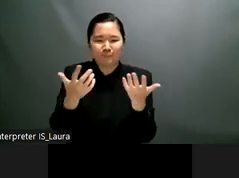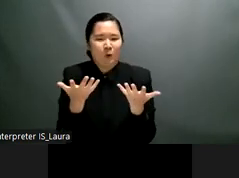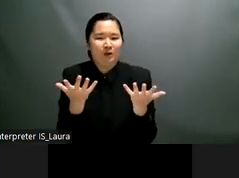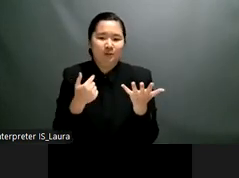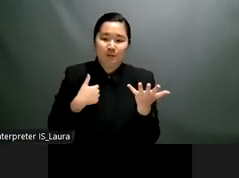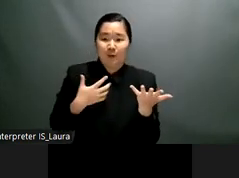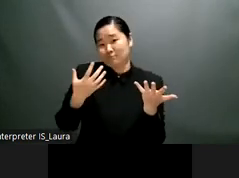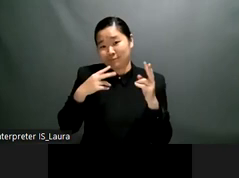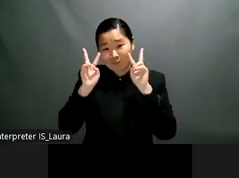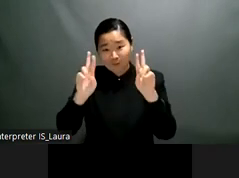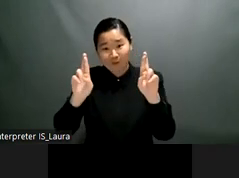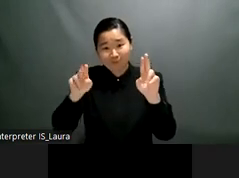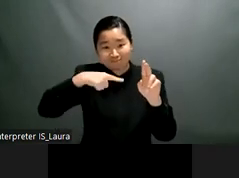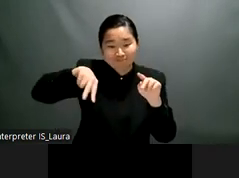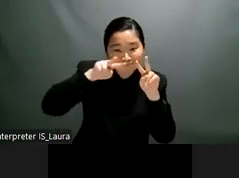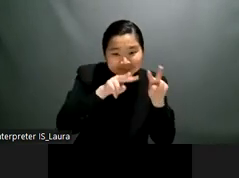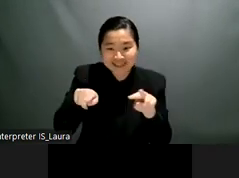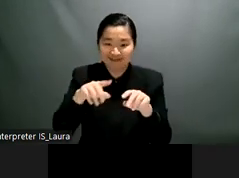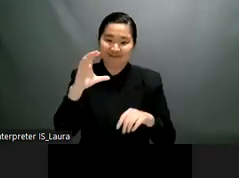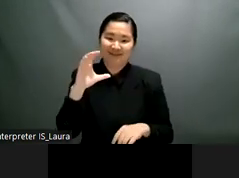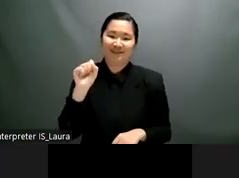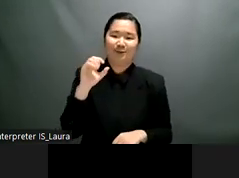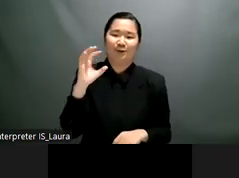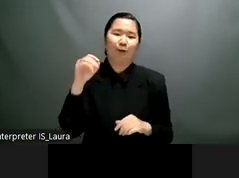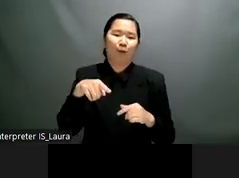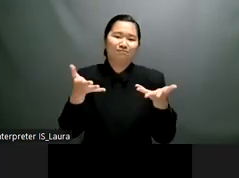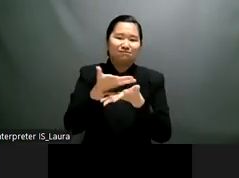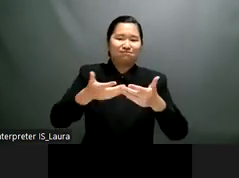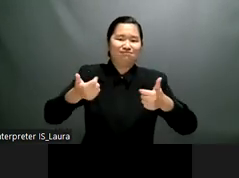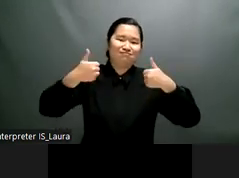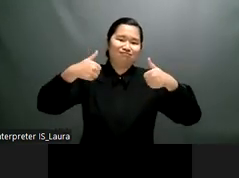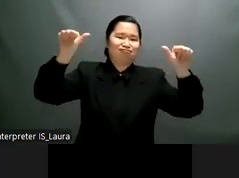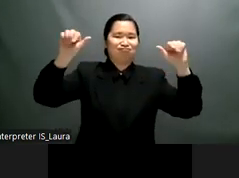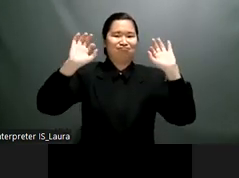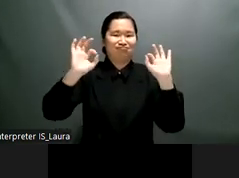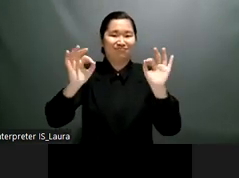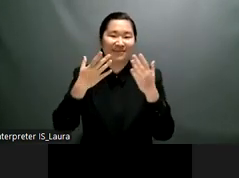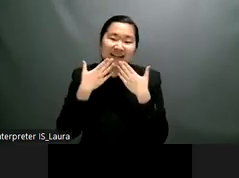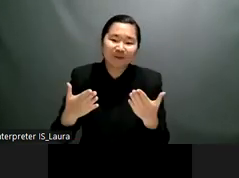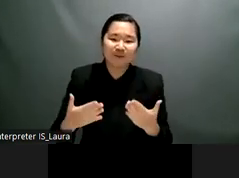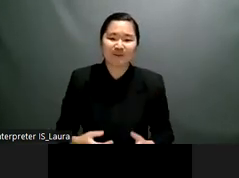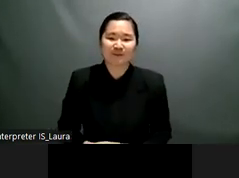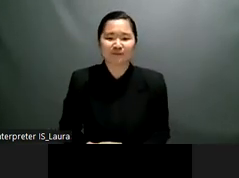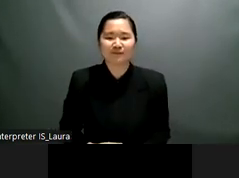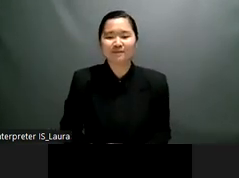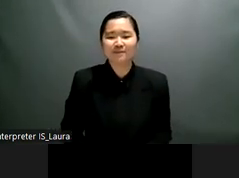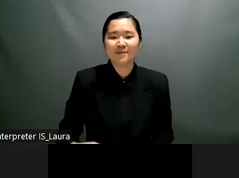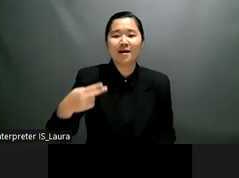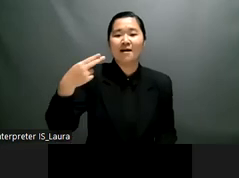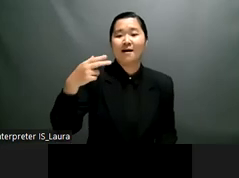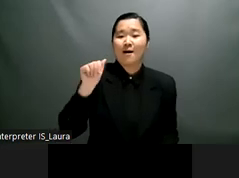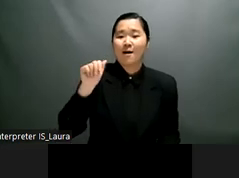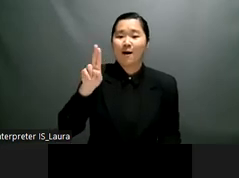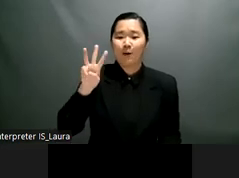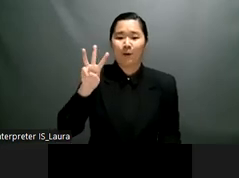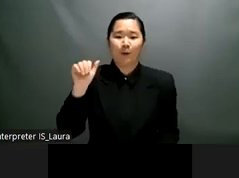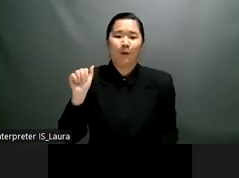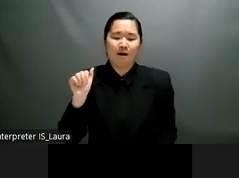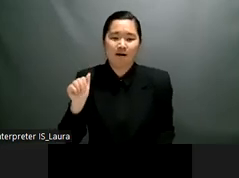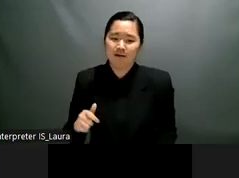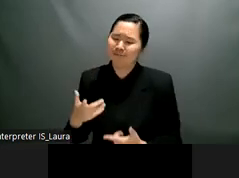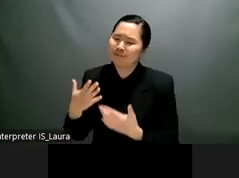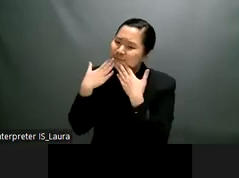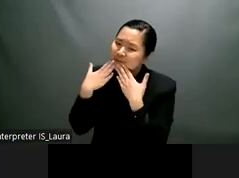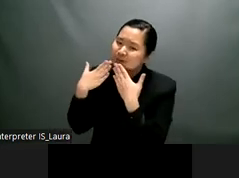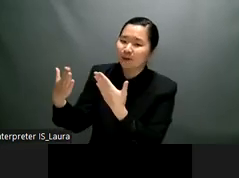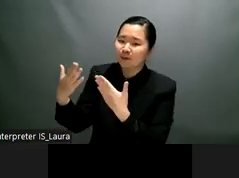thank you very much mr yanis verde castanes who is the chair of the international disability alliance